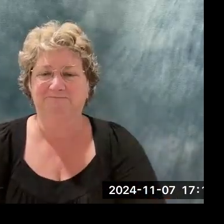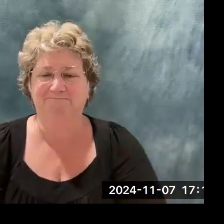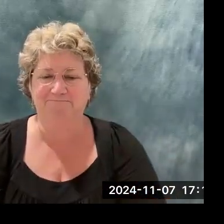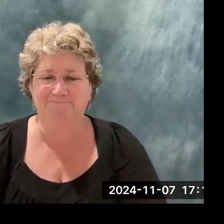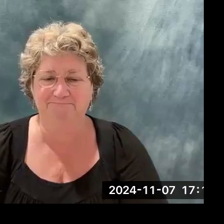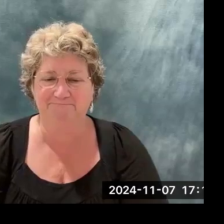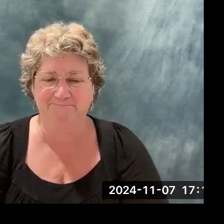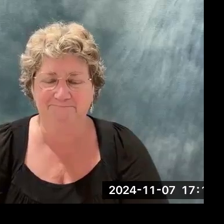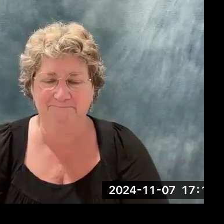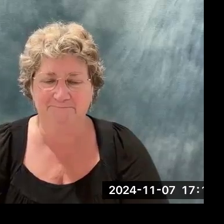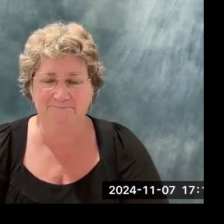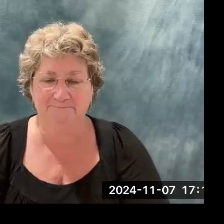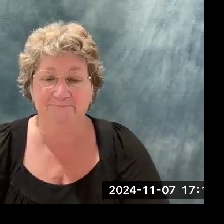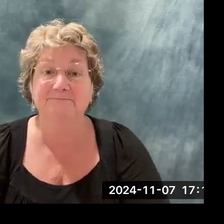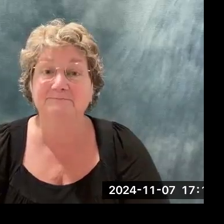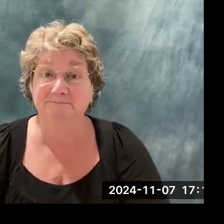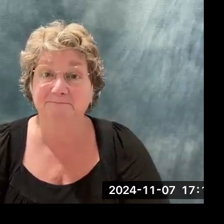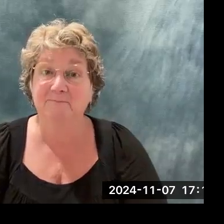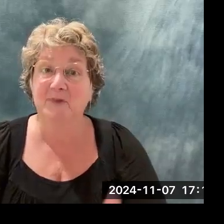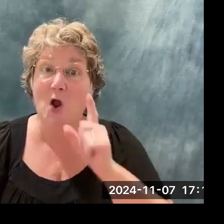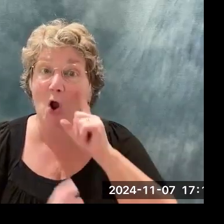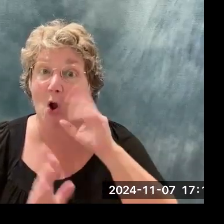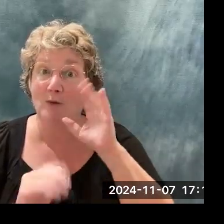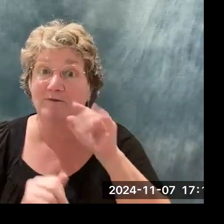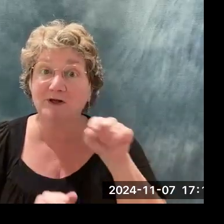All right. So hopefully folks can see the slides.